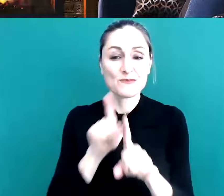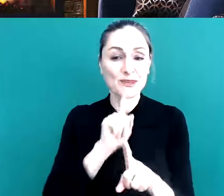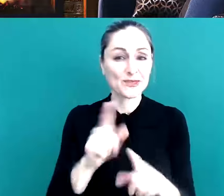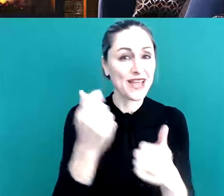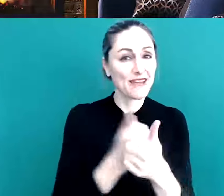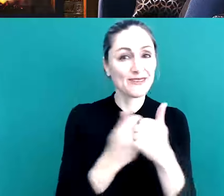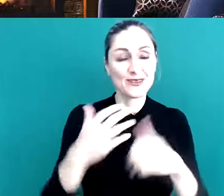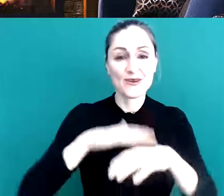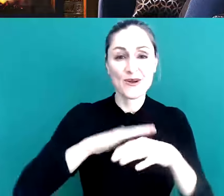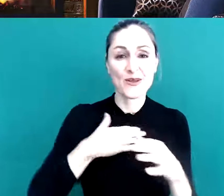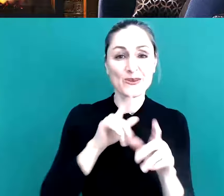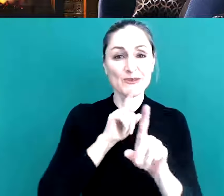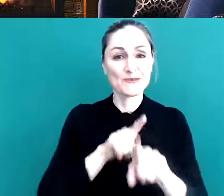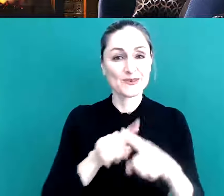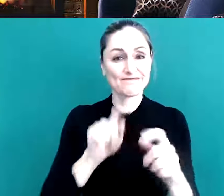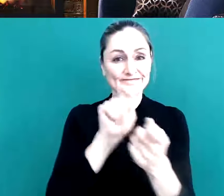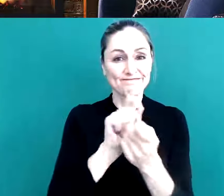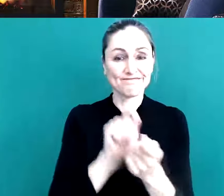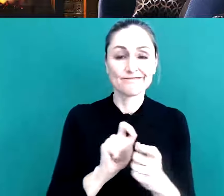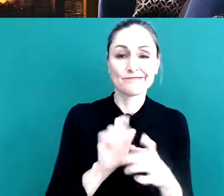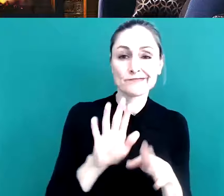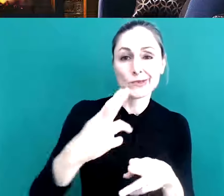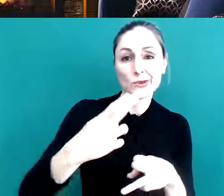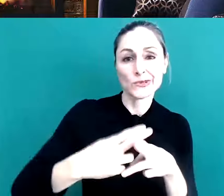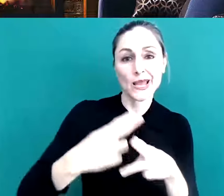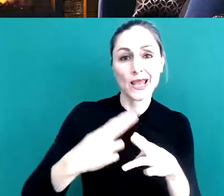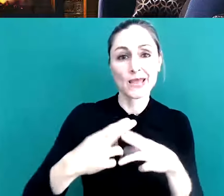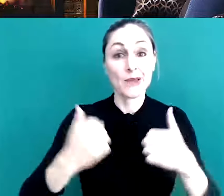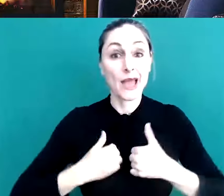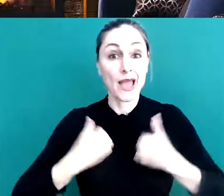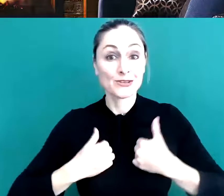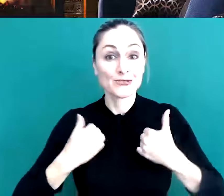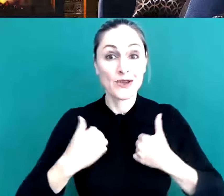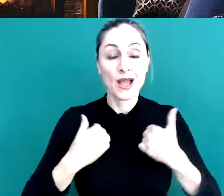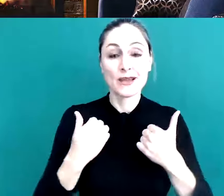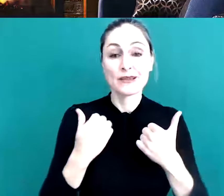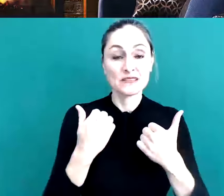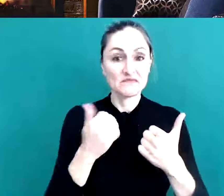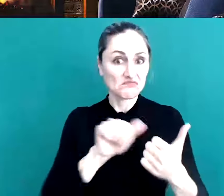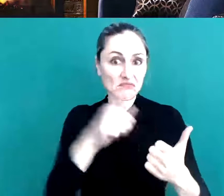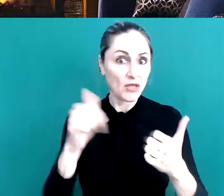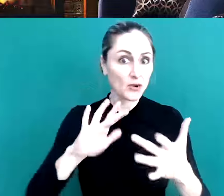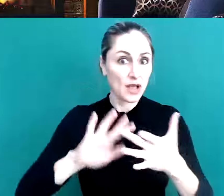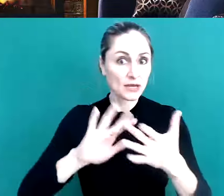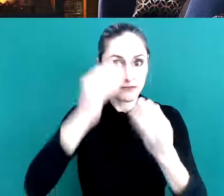Your information including your name, your address, any other contact information, public